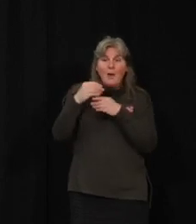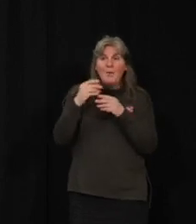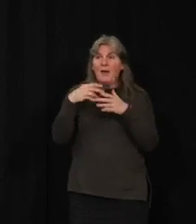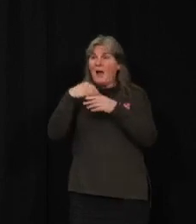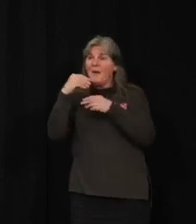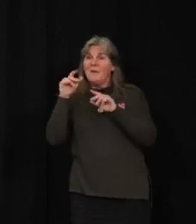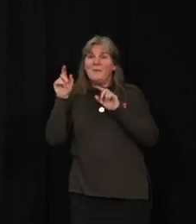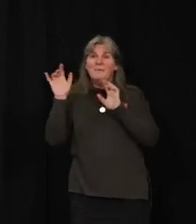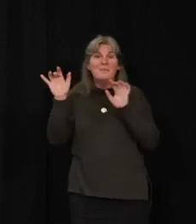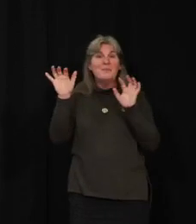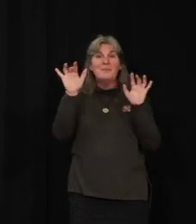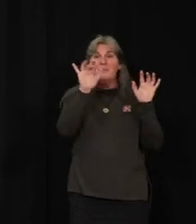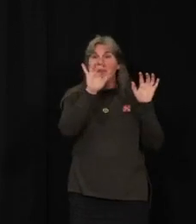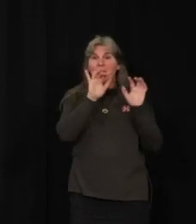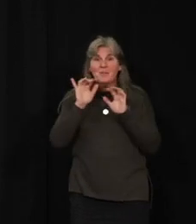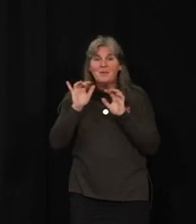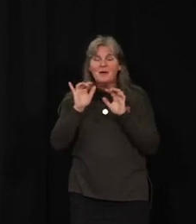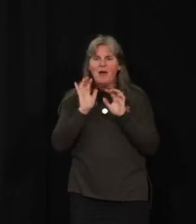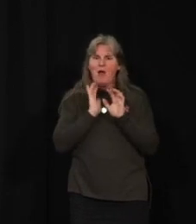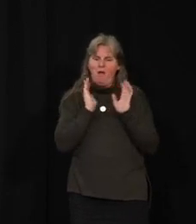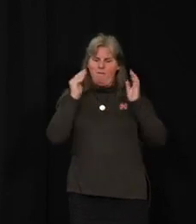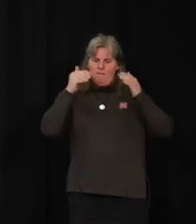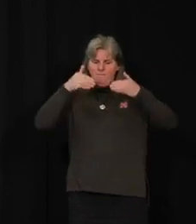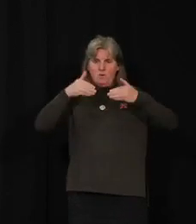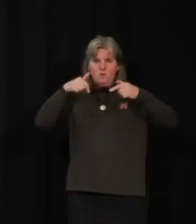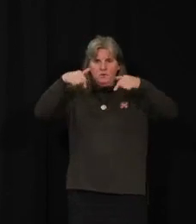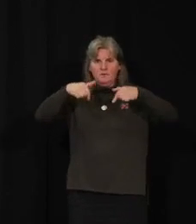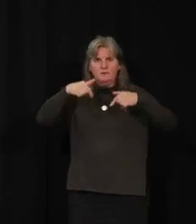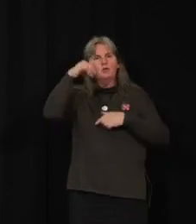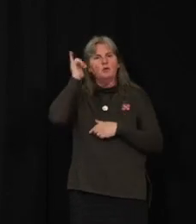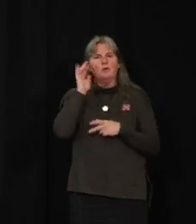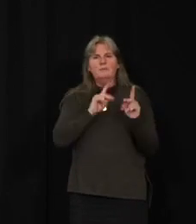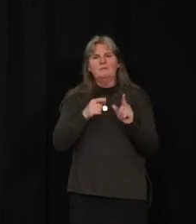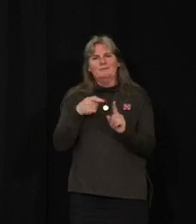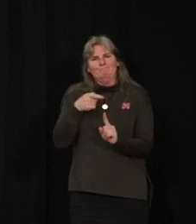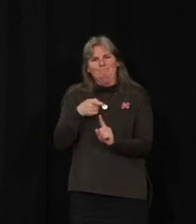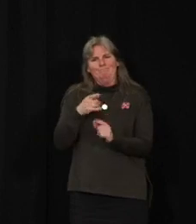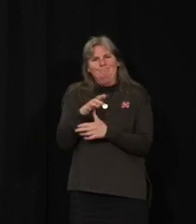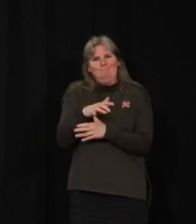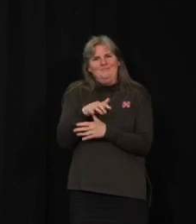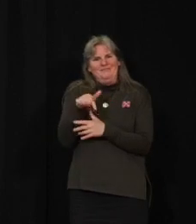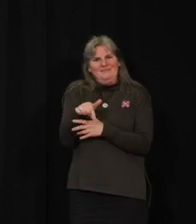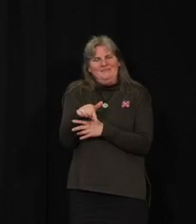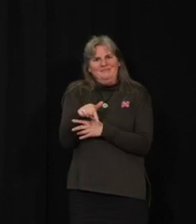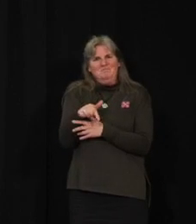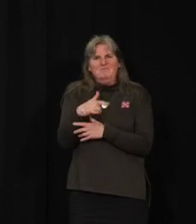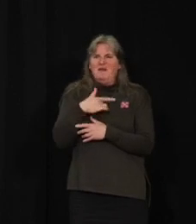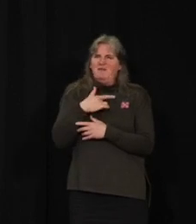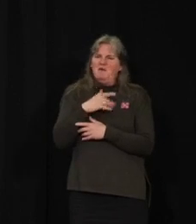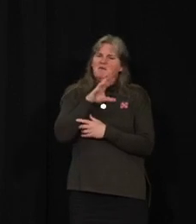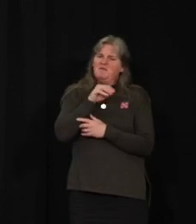focus is on Yukoners. Typically, 50% of the parks are being used by Yukoners and 50% y